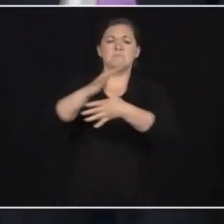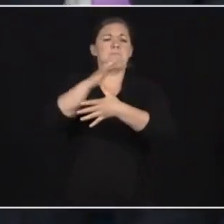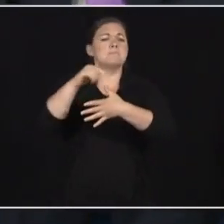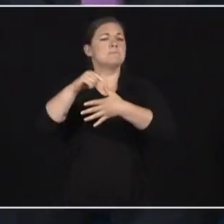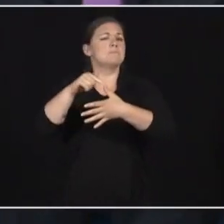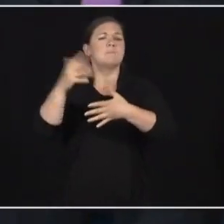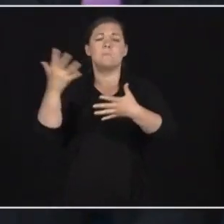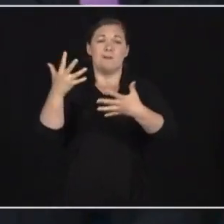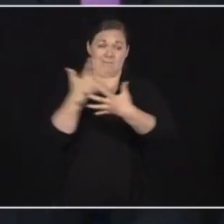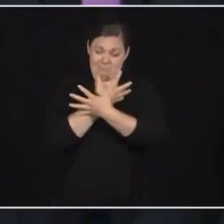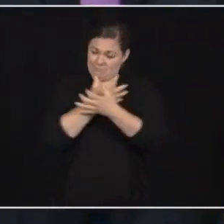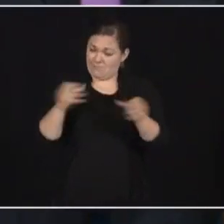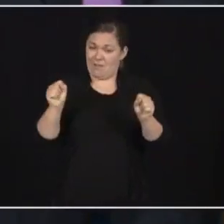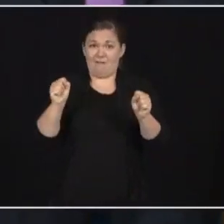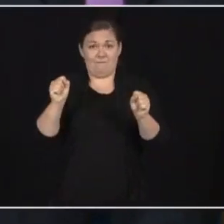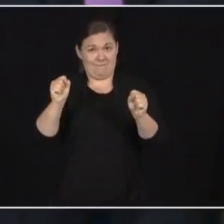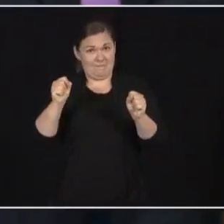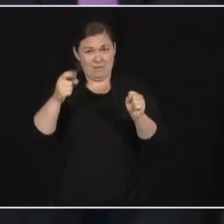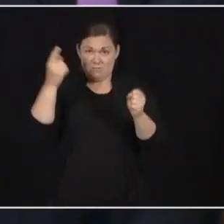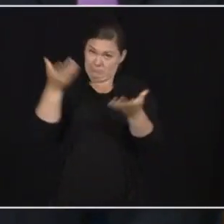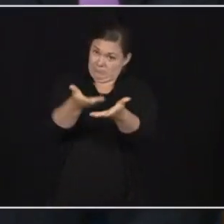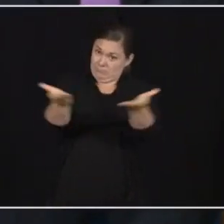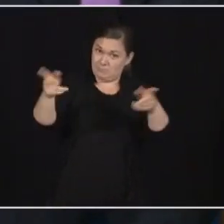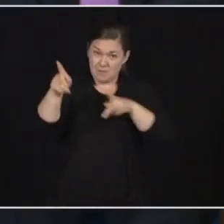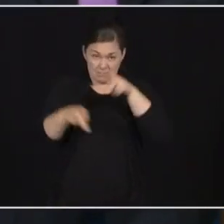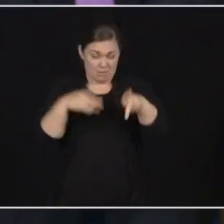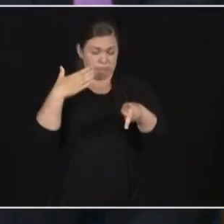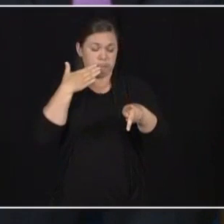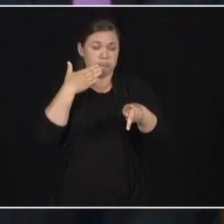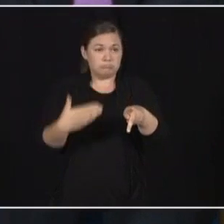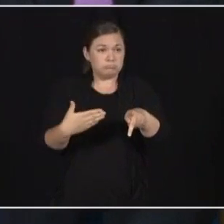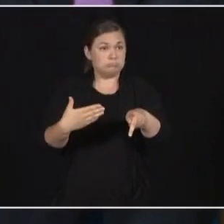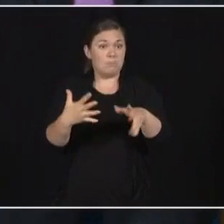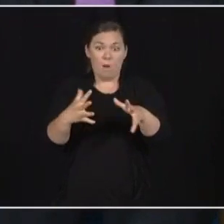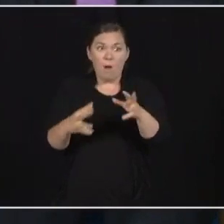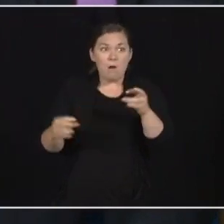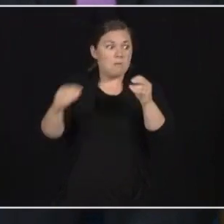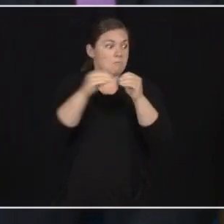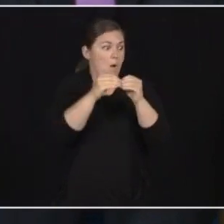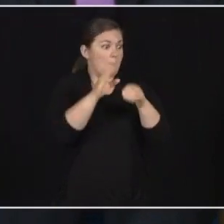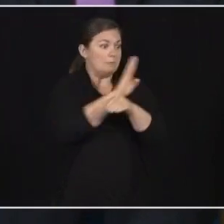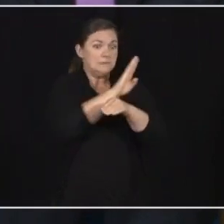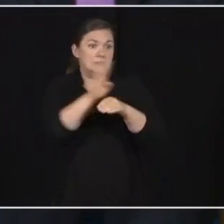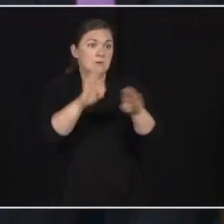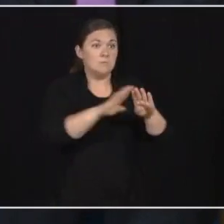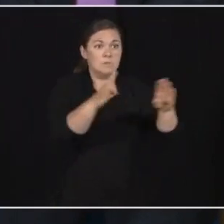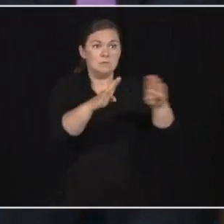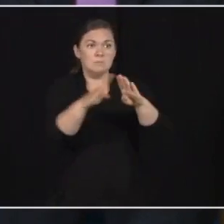Good afternoon, as we reopen the economy to health and safety remains top priority. As more businesses open their doors, Ontario